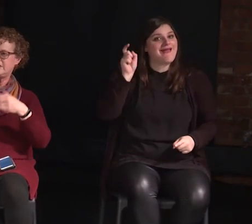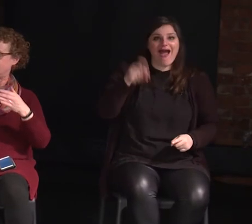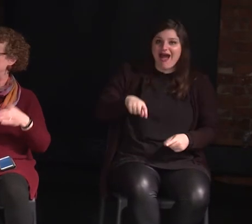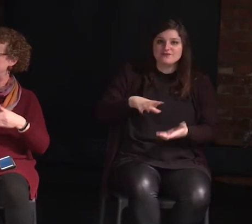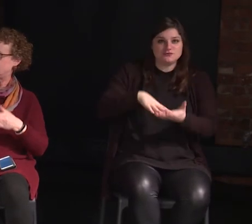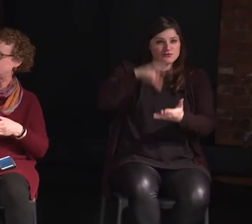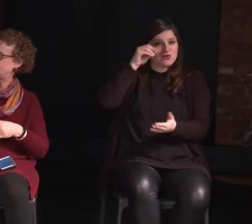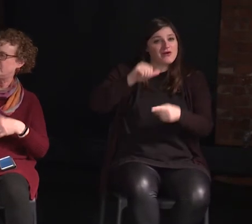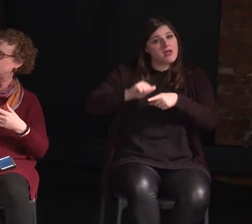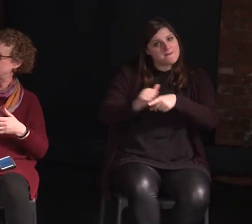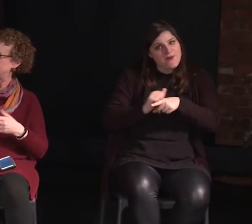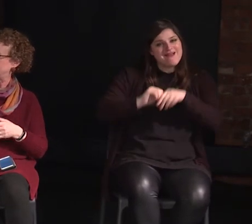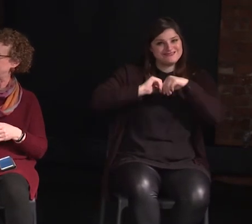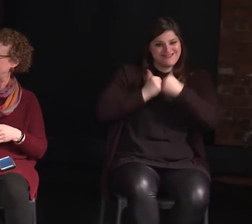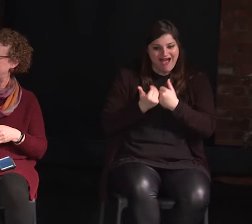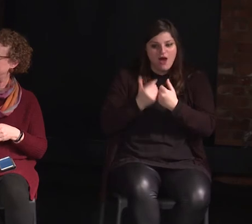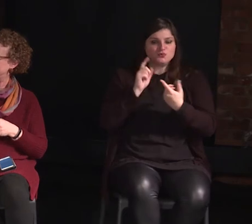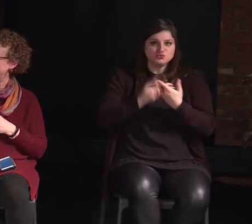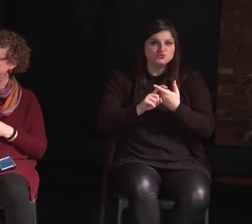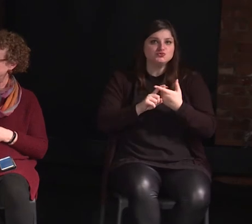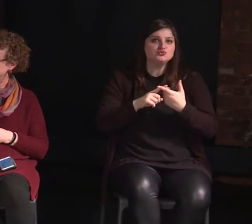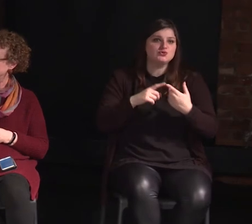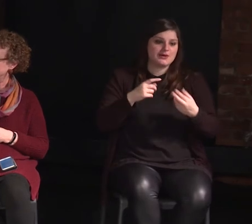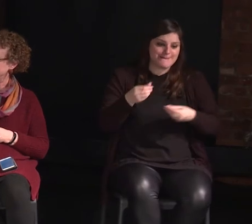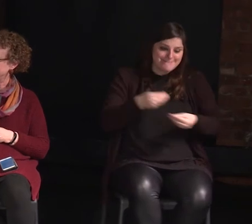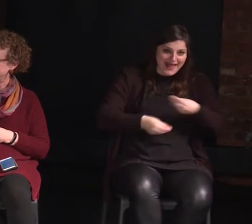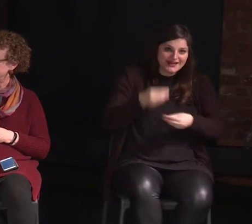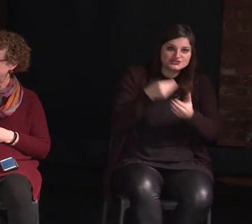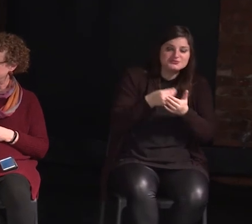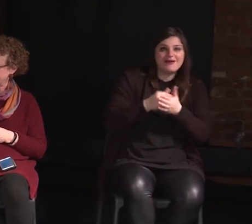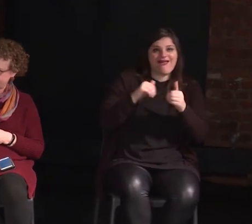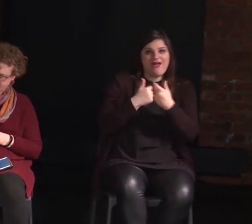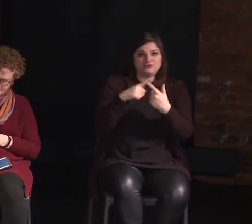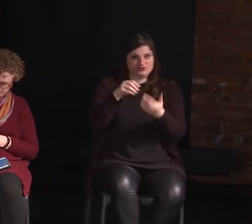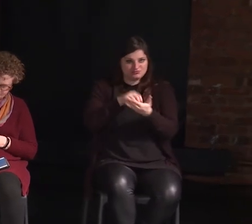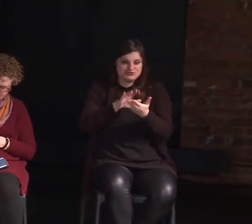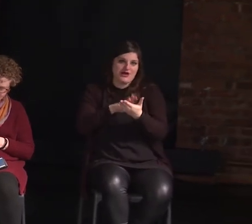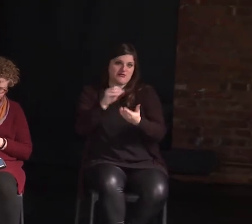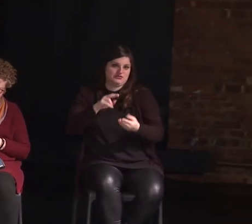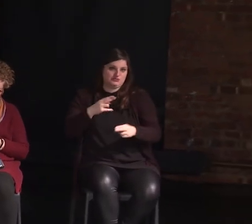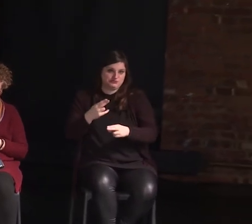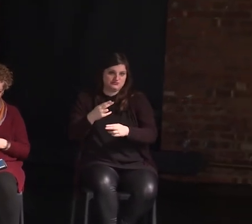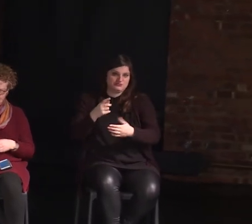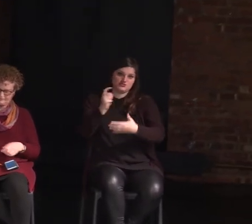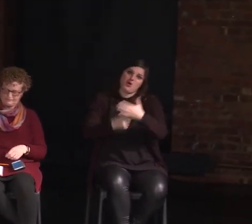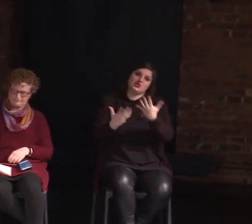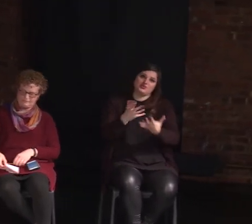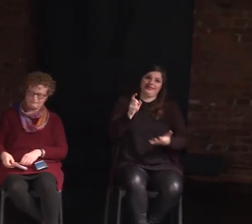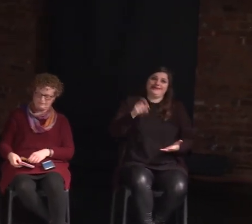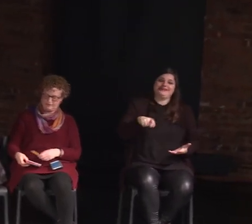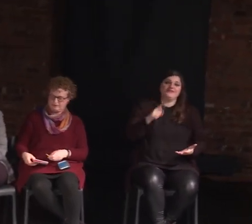give in recovery capital or change capital. Edwin: Fantastic. I wanted to pivot for a moment.